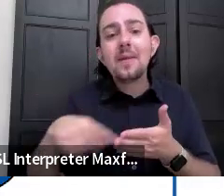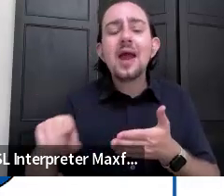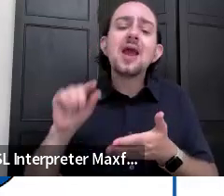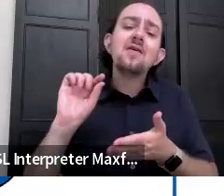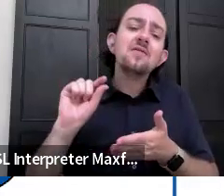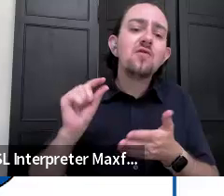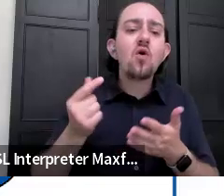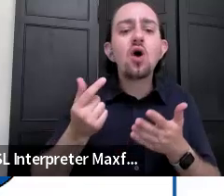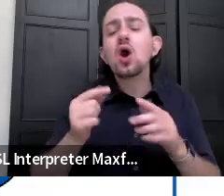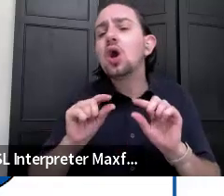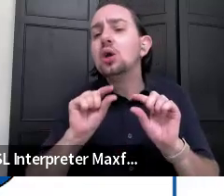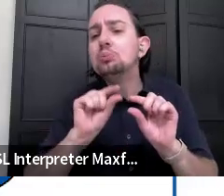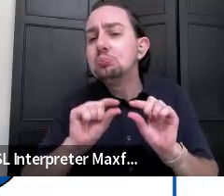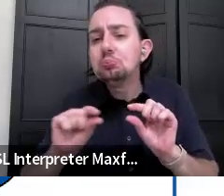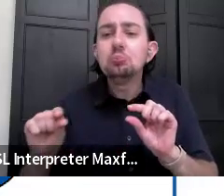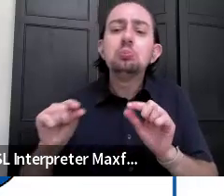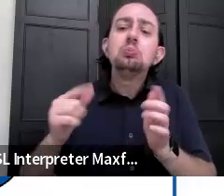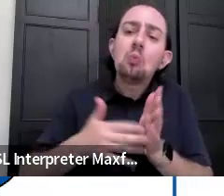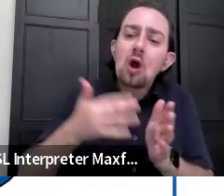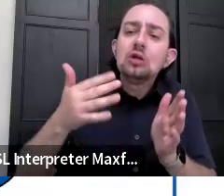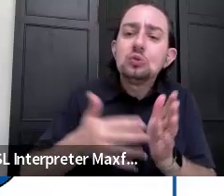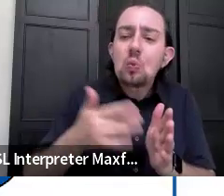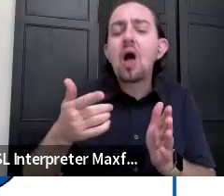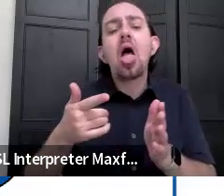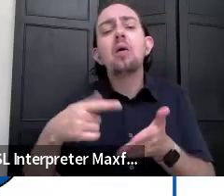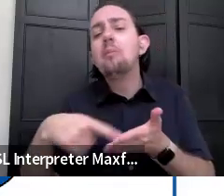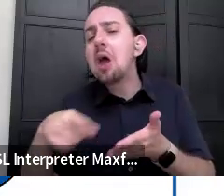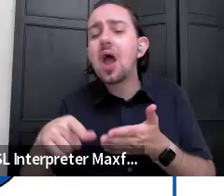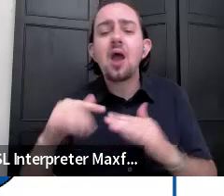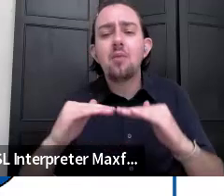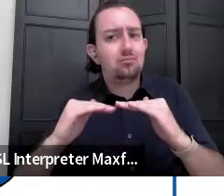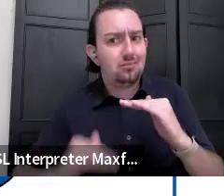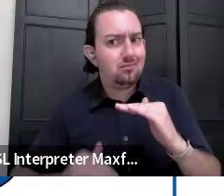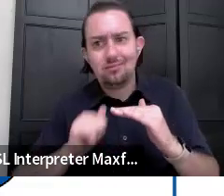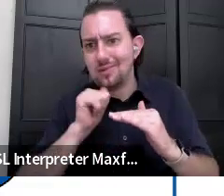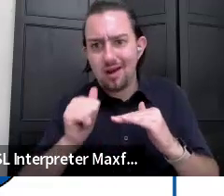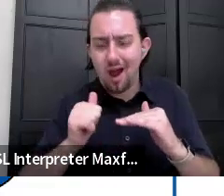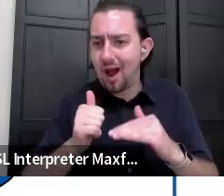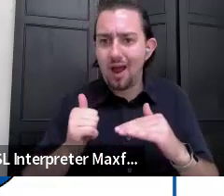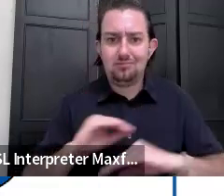up and be paid at least a minimum wage. And this is actually still allowed to pay